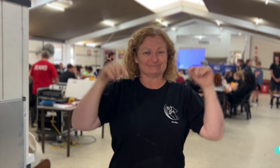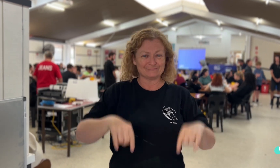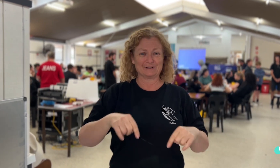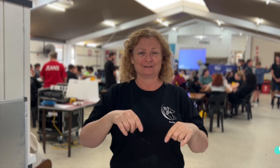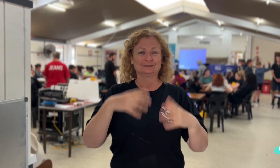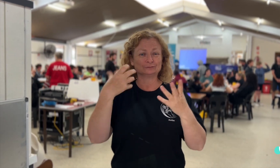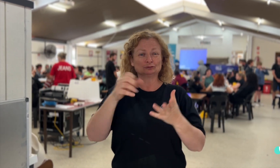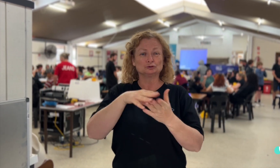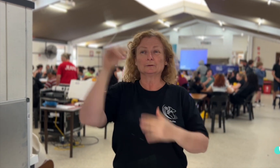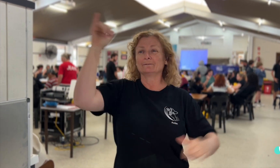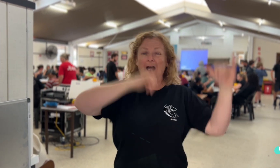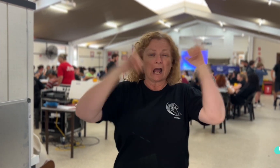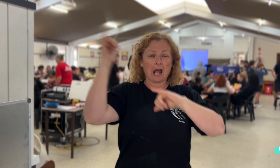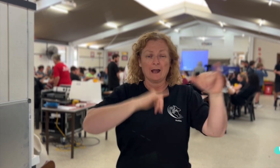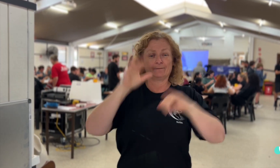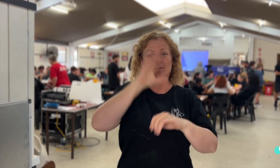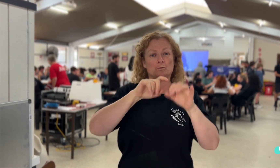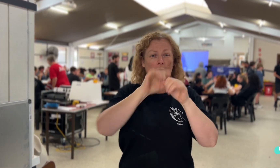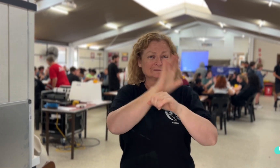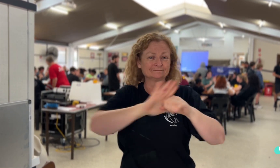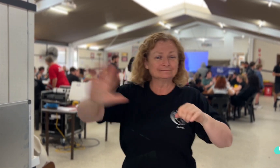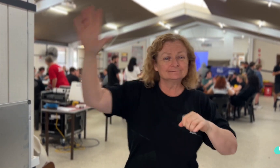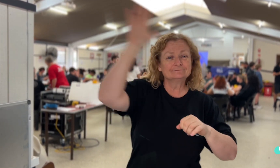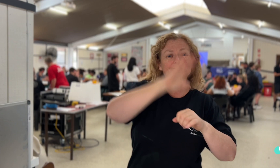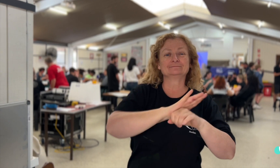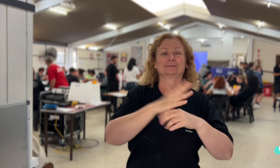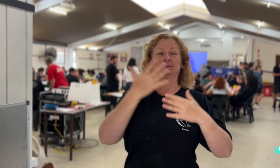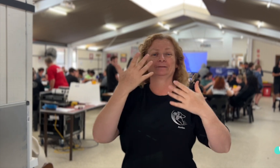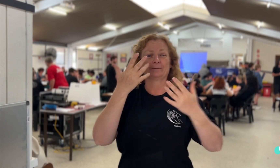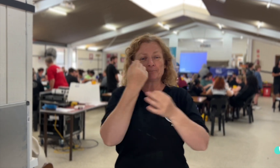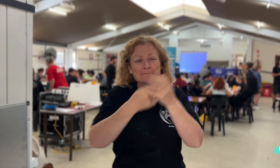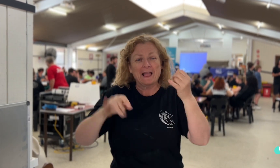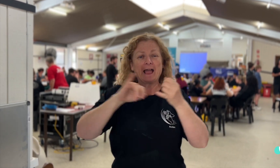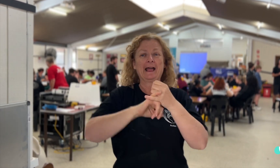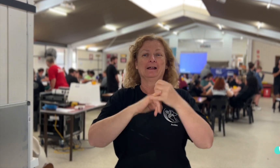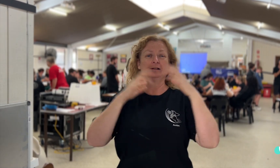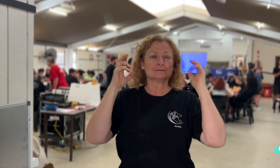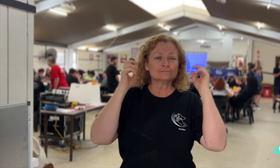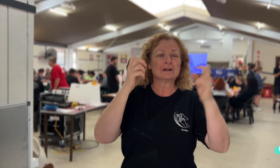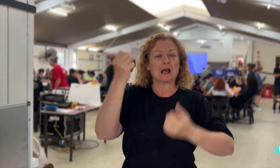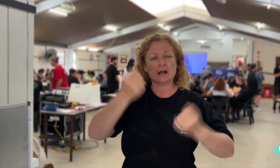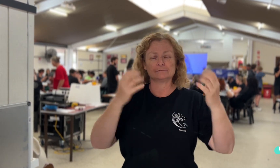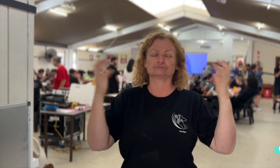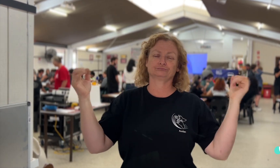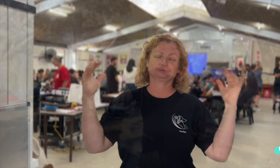We've had students come in from all over Queensland. They've arrived by bus, train, car and flew in.